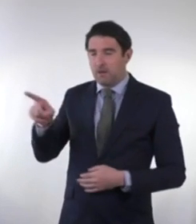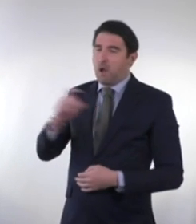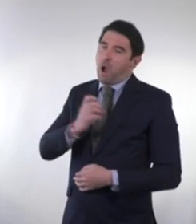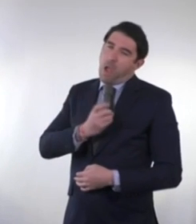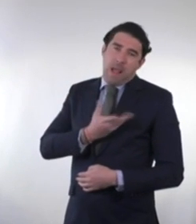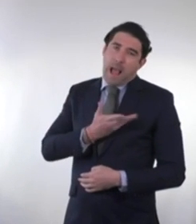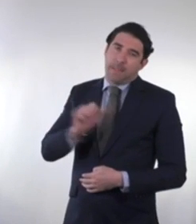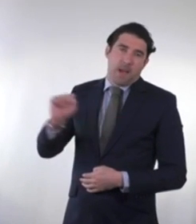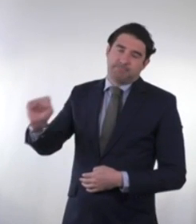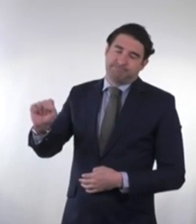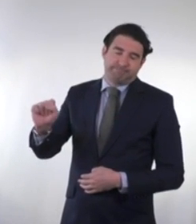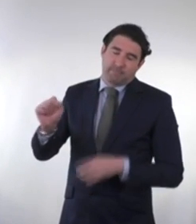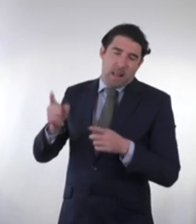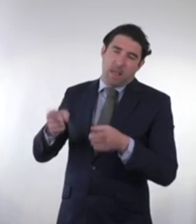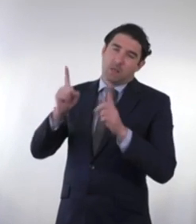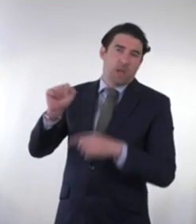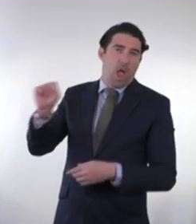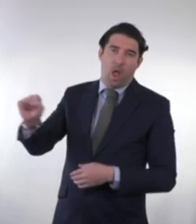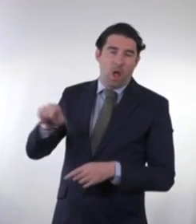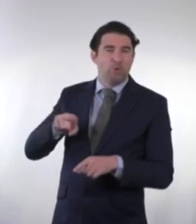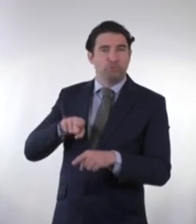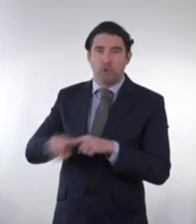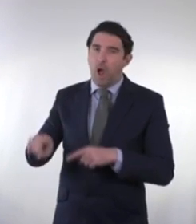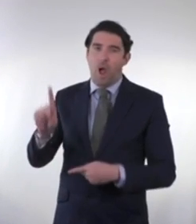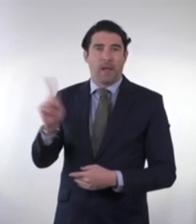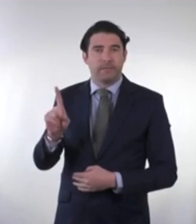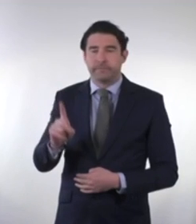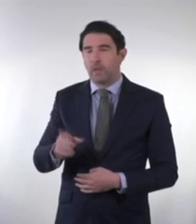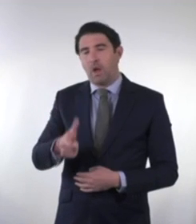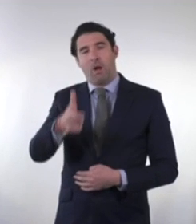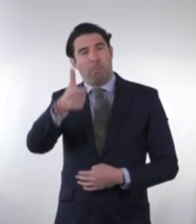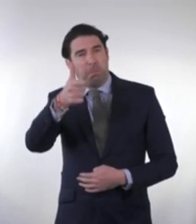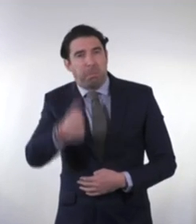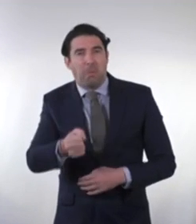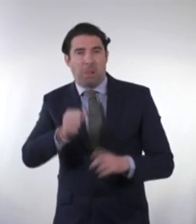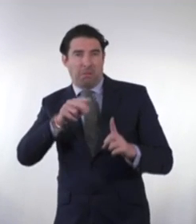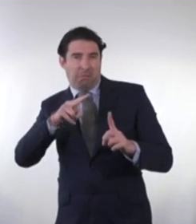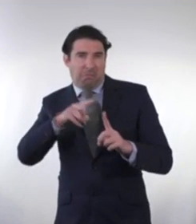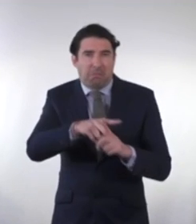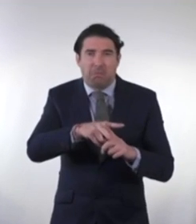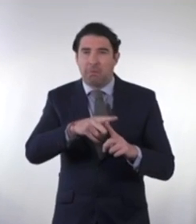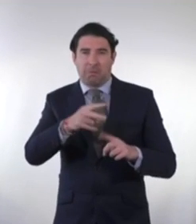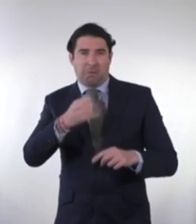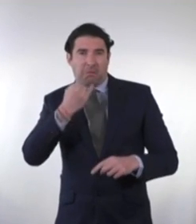the UK’s first hydrogen transport hub in Teesside, which will see the UK embrace a hydrogen-fuelled